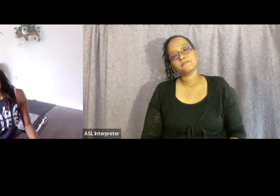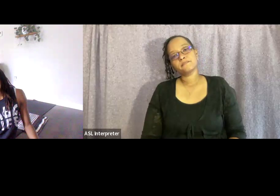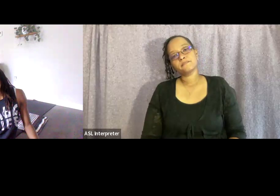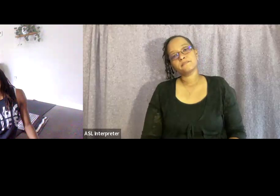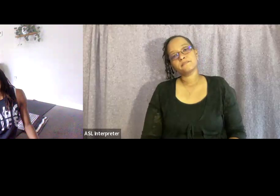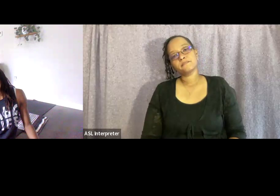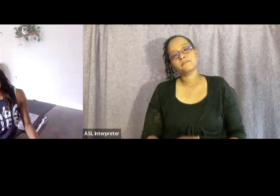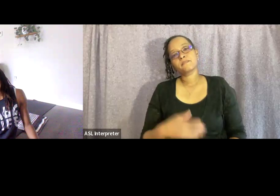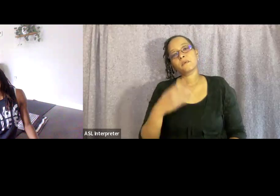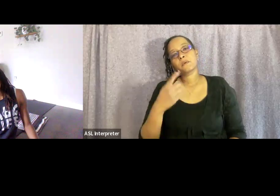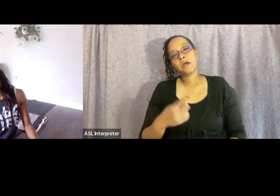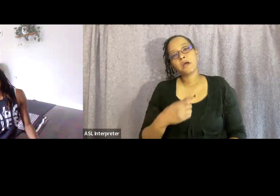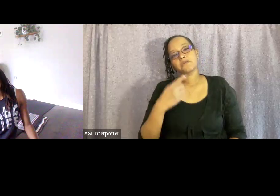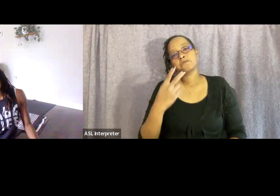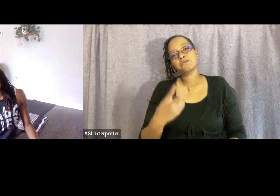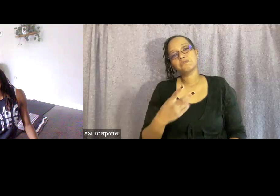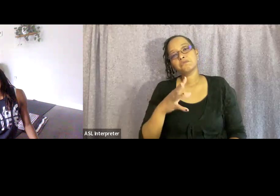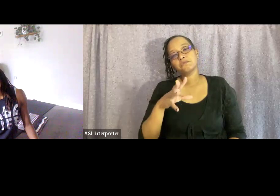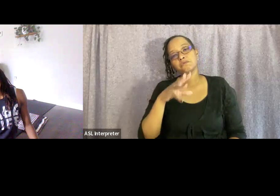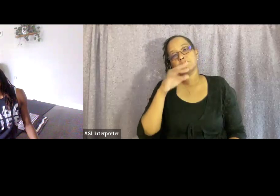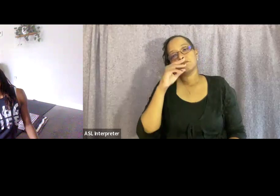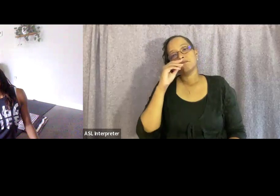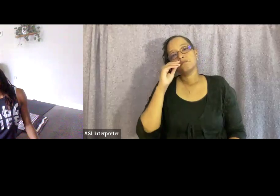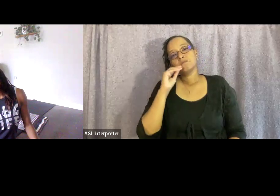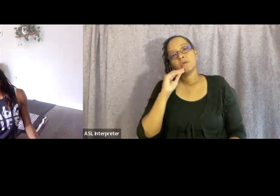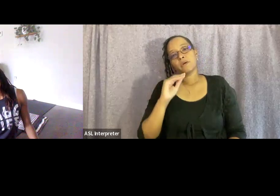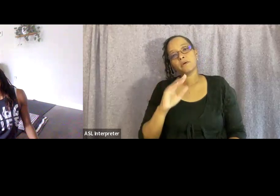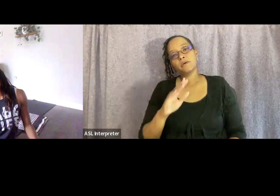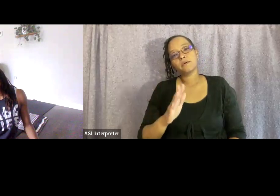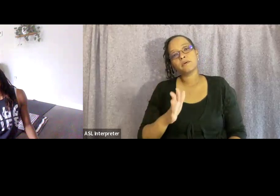Take one or two breaths here.